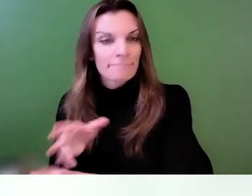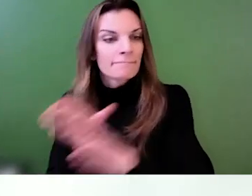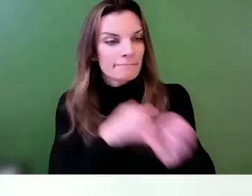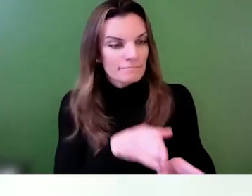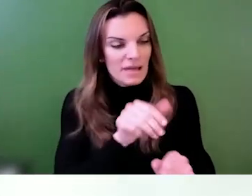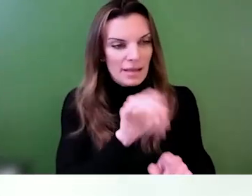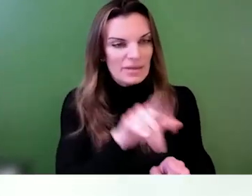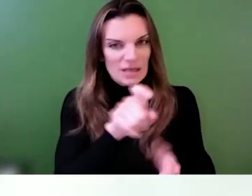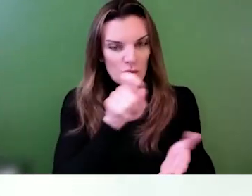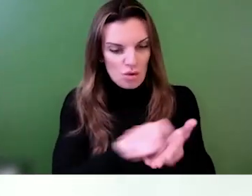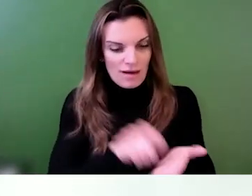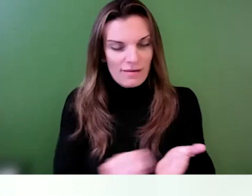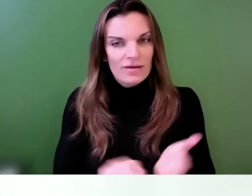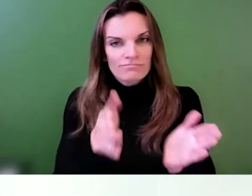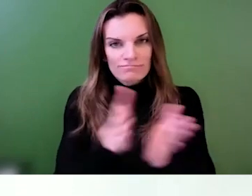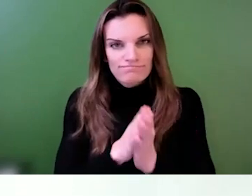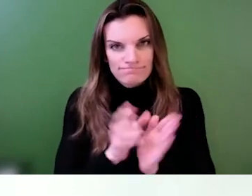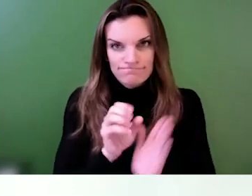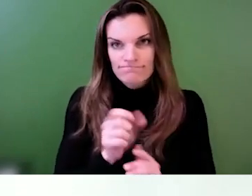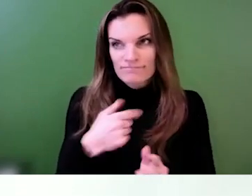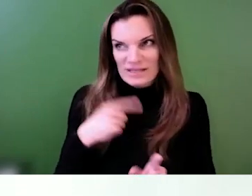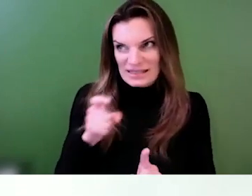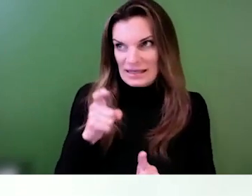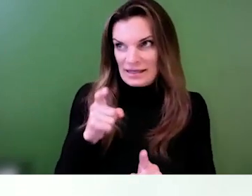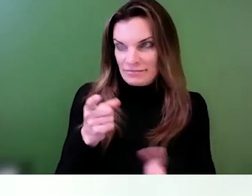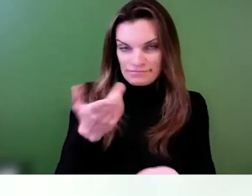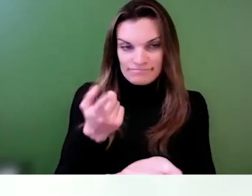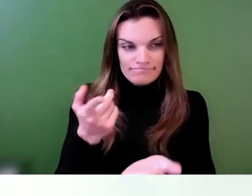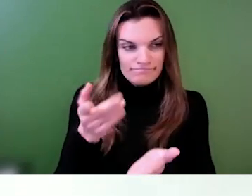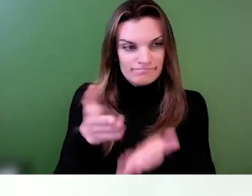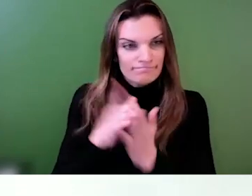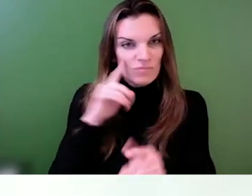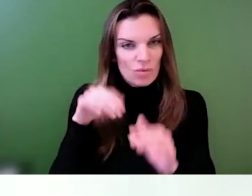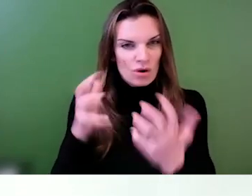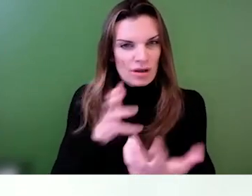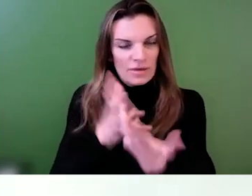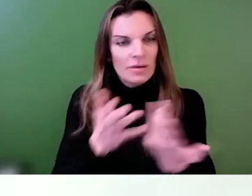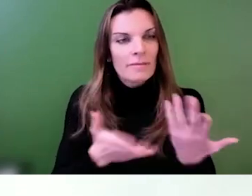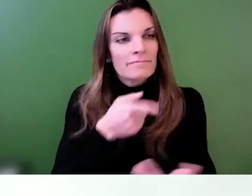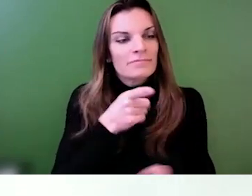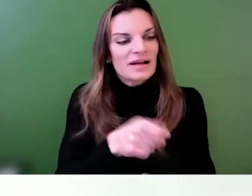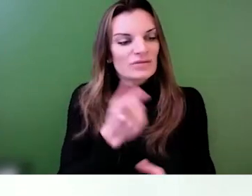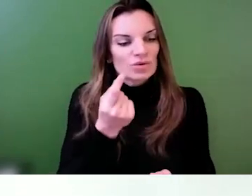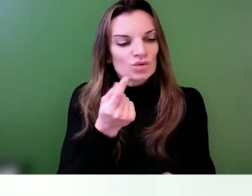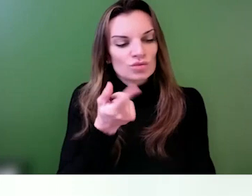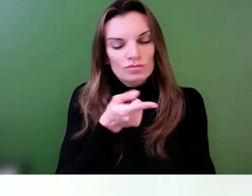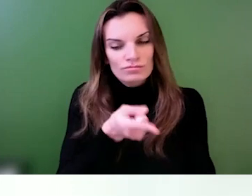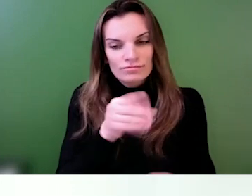request in writing and she may be asked to provide medical documentation in the employment context as well.